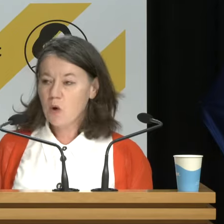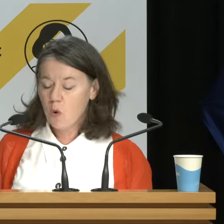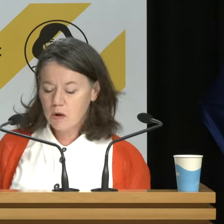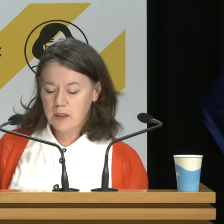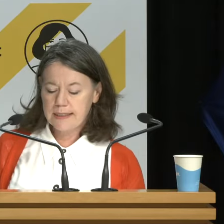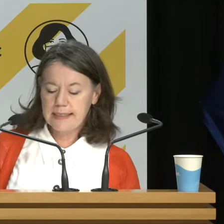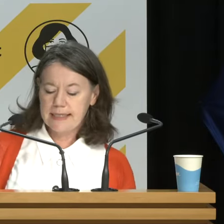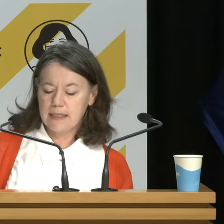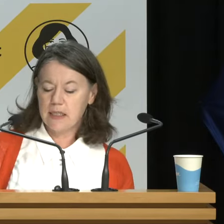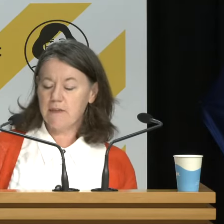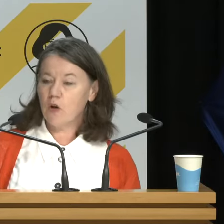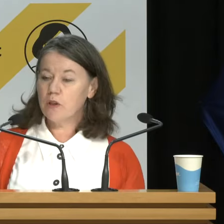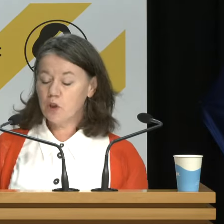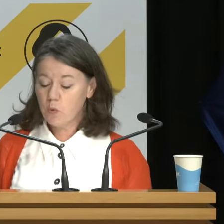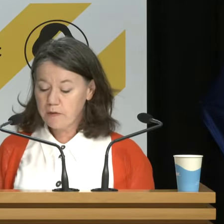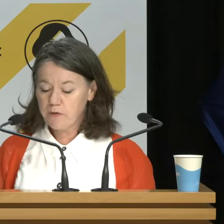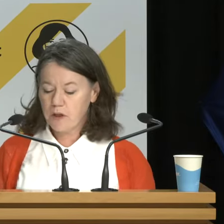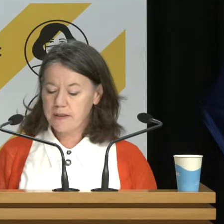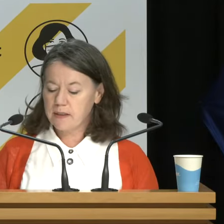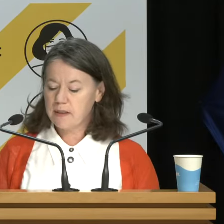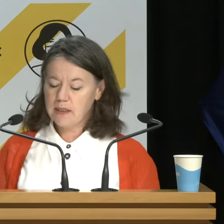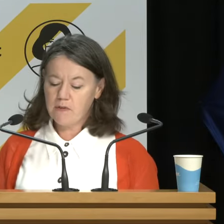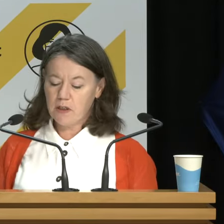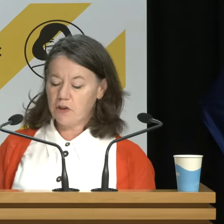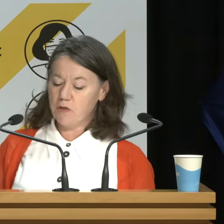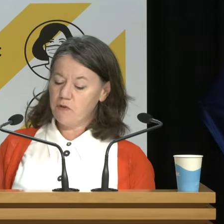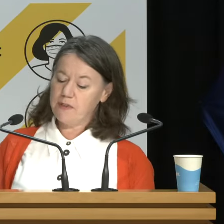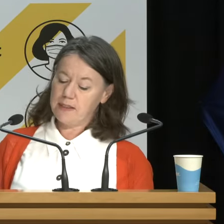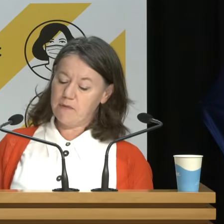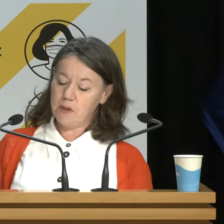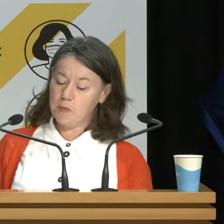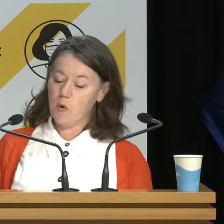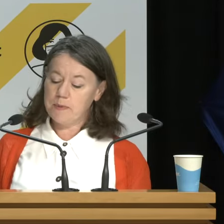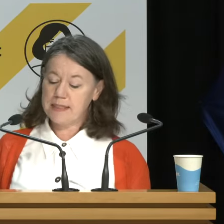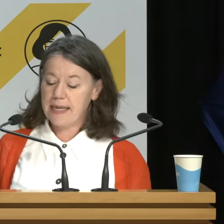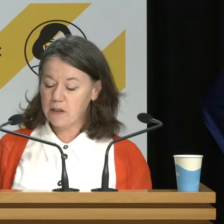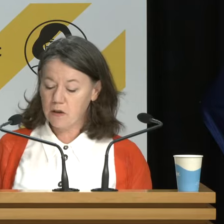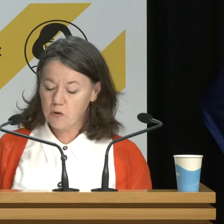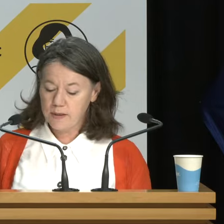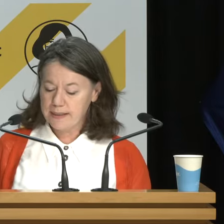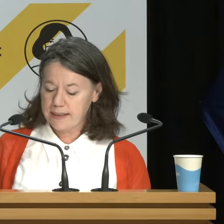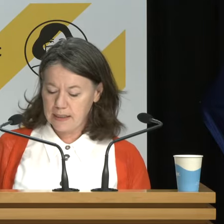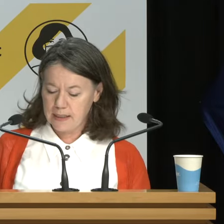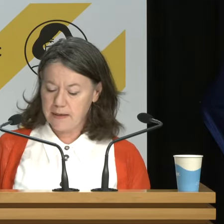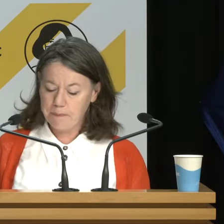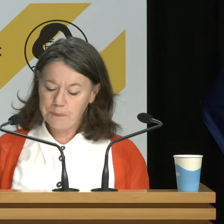On testing, we continue to see high testing rates, with 23,387 swabs processed throughout the